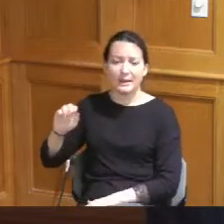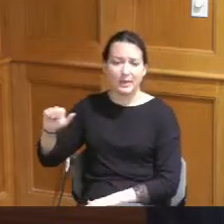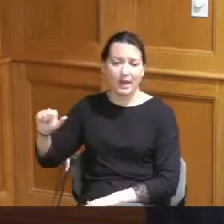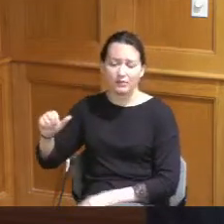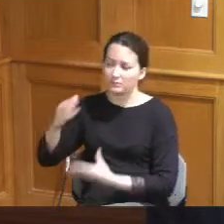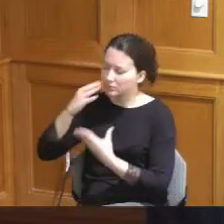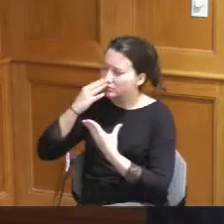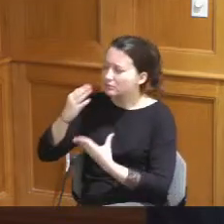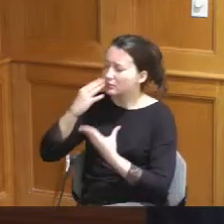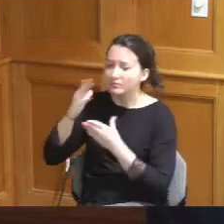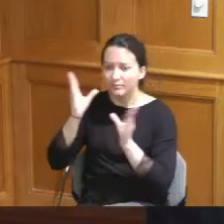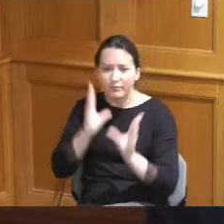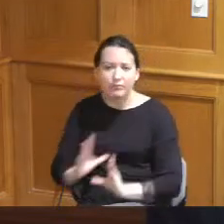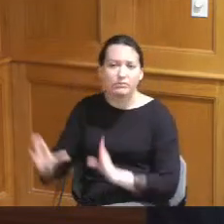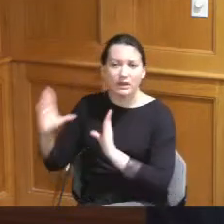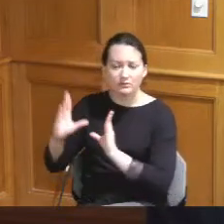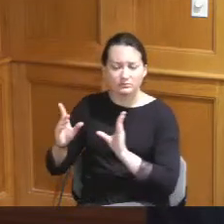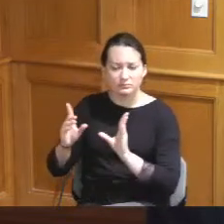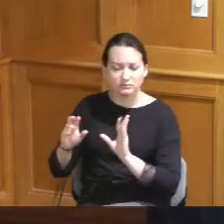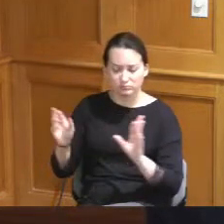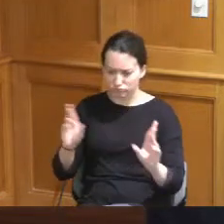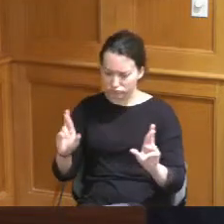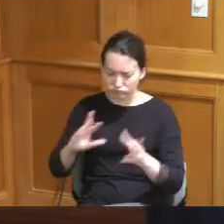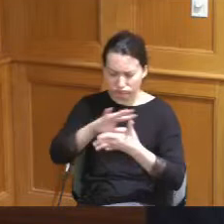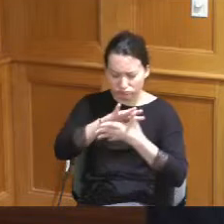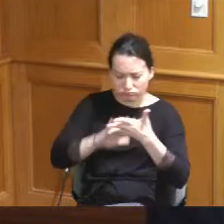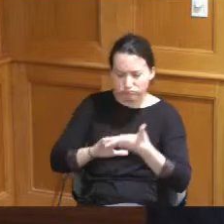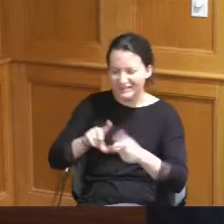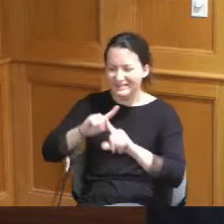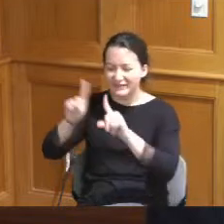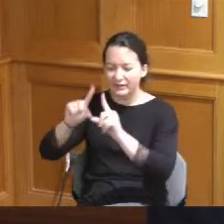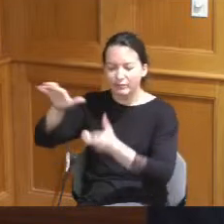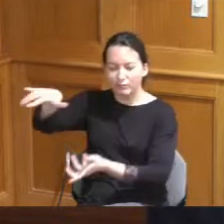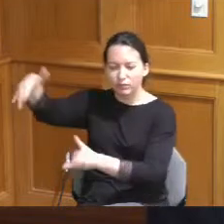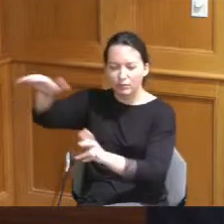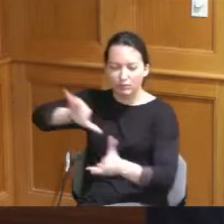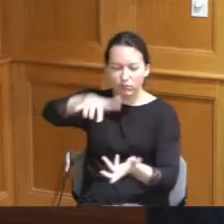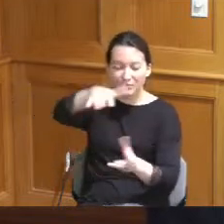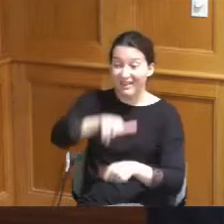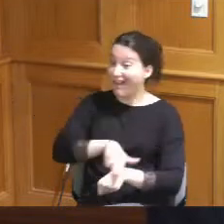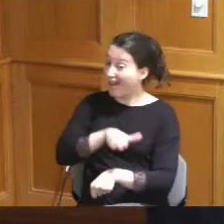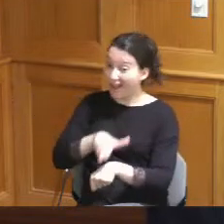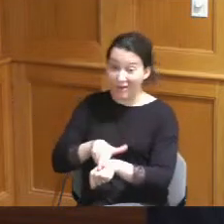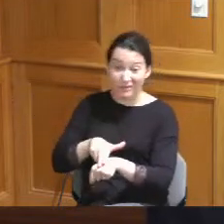plan for and are prepared for the different types of disasters natural or man-made that could hit